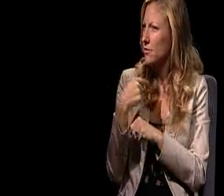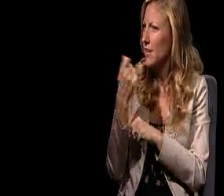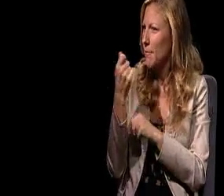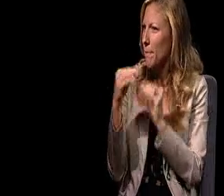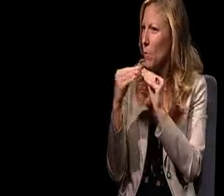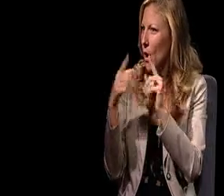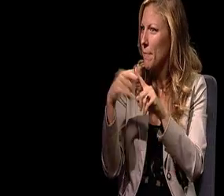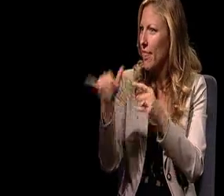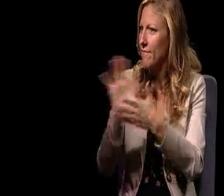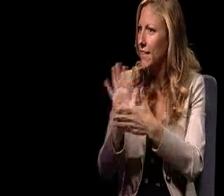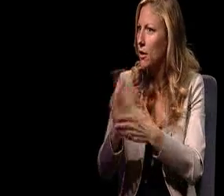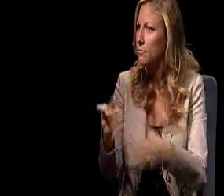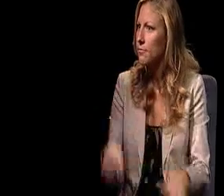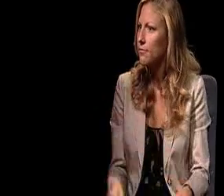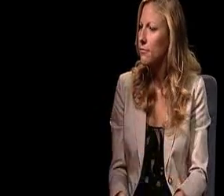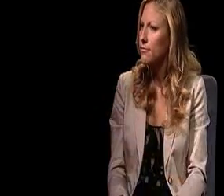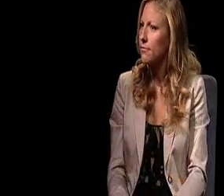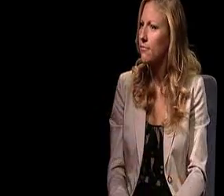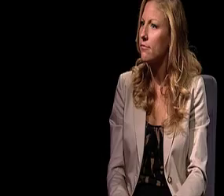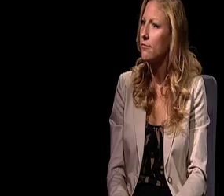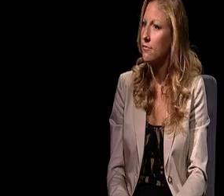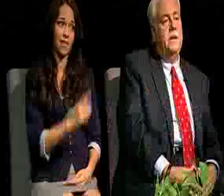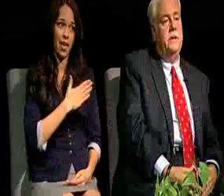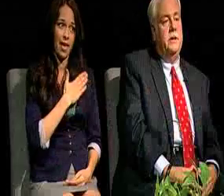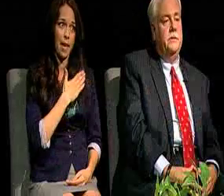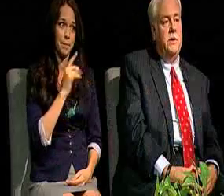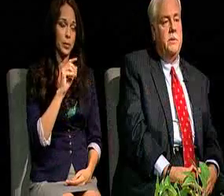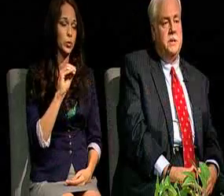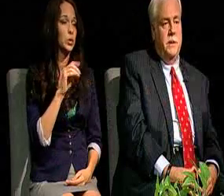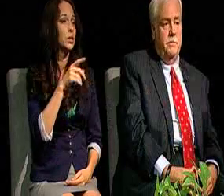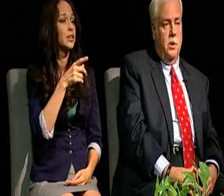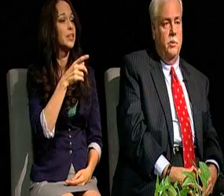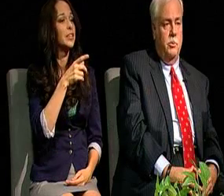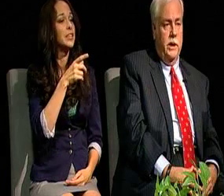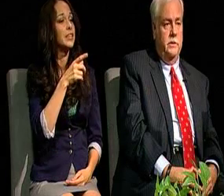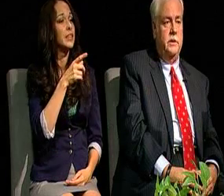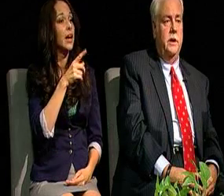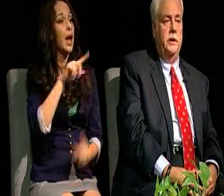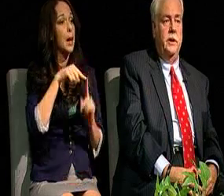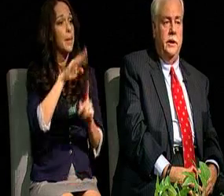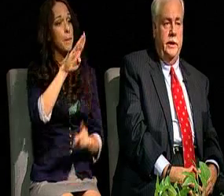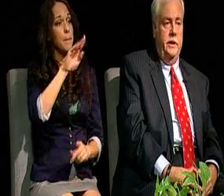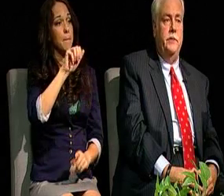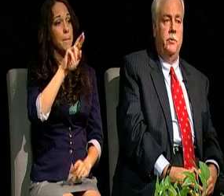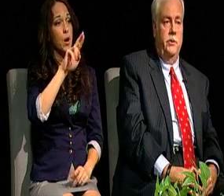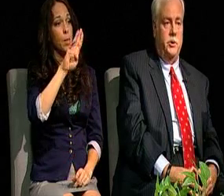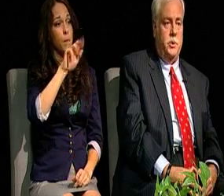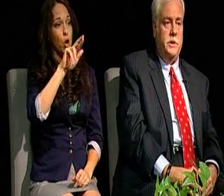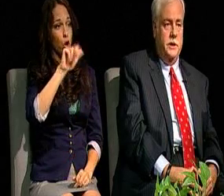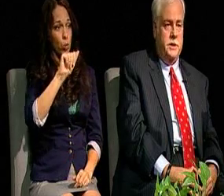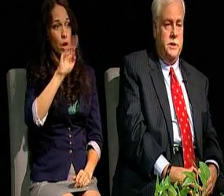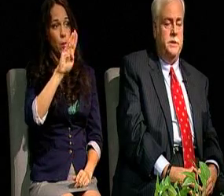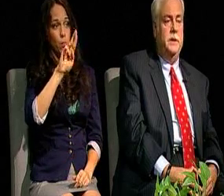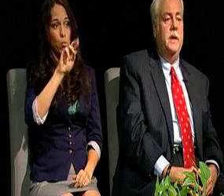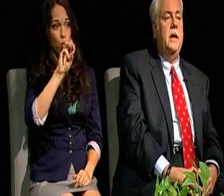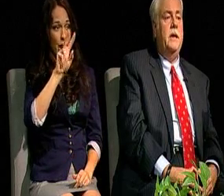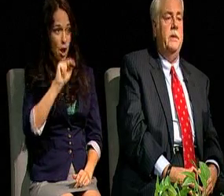Can you tell us a little bit more about that film? I will be glad to. The film is about Barbara Brown, a young lady from Victoria, Texas,